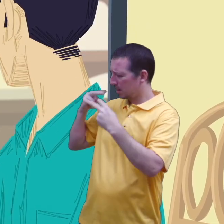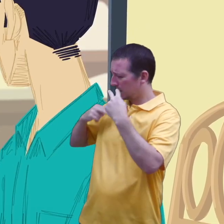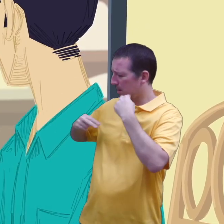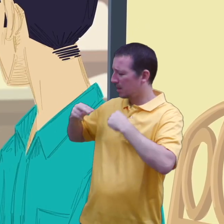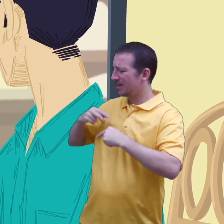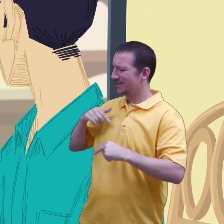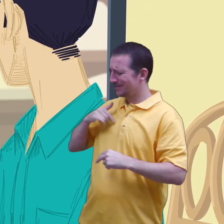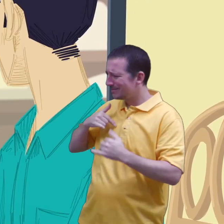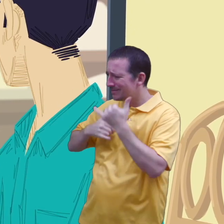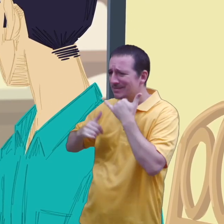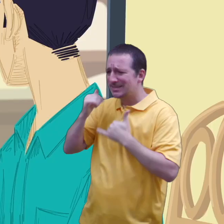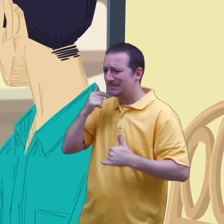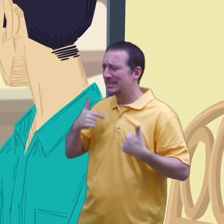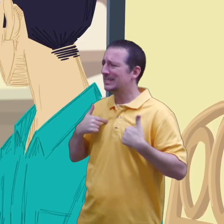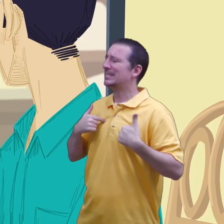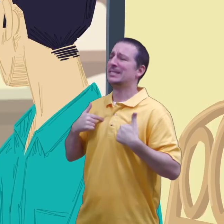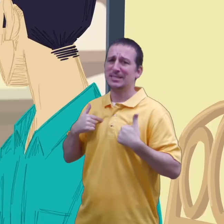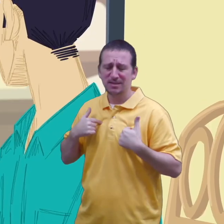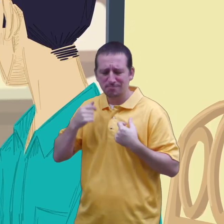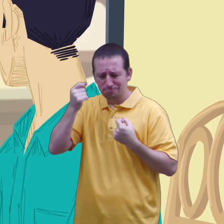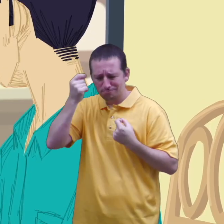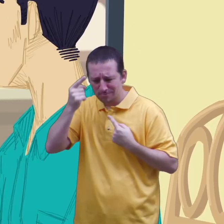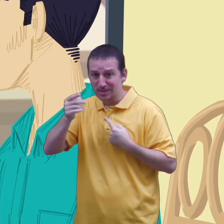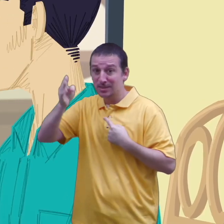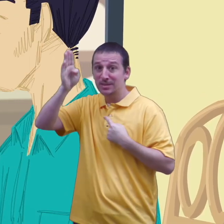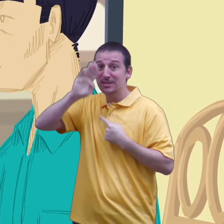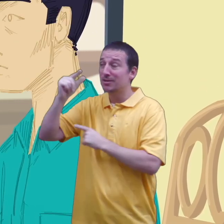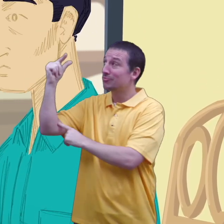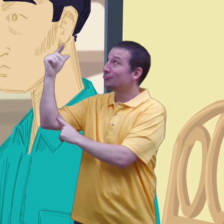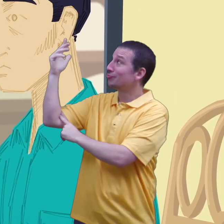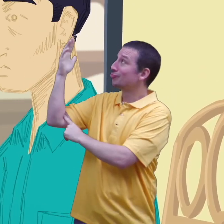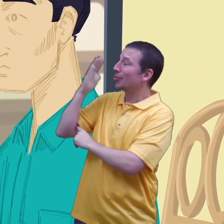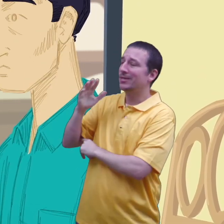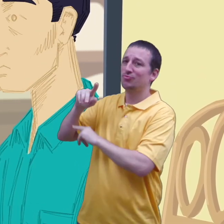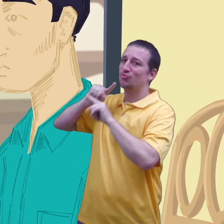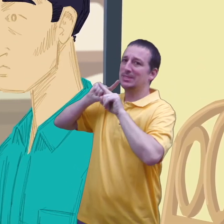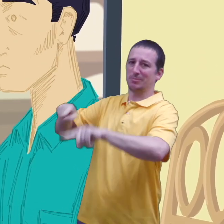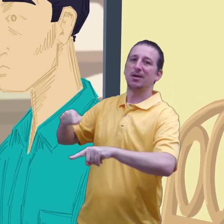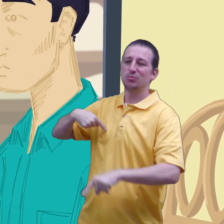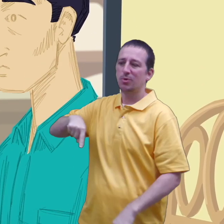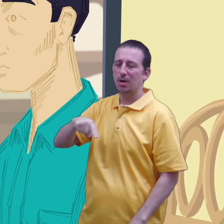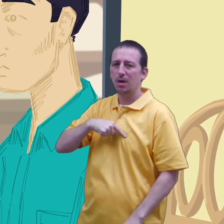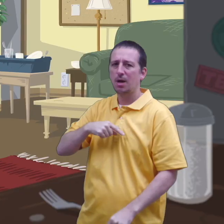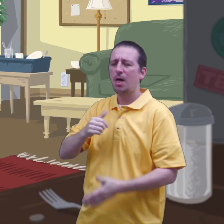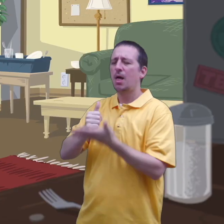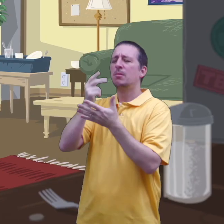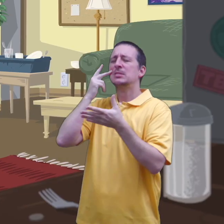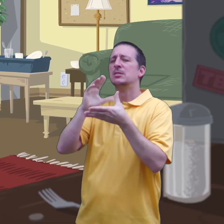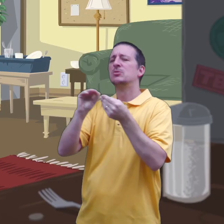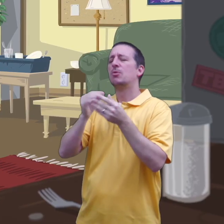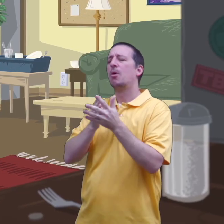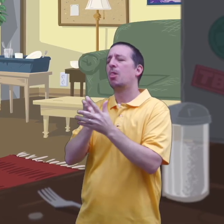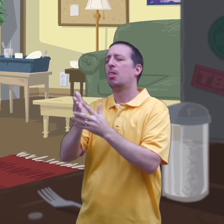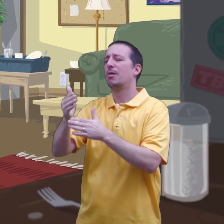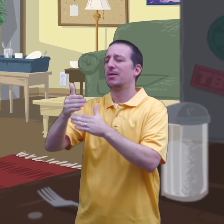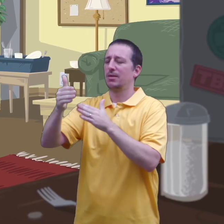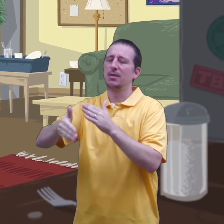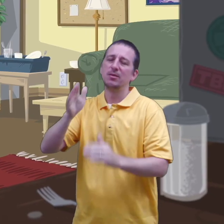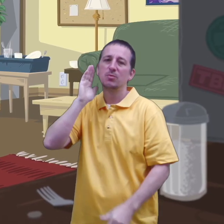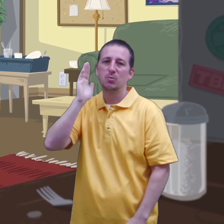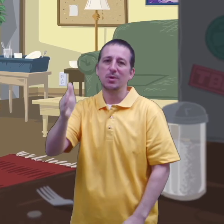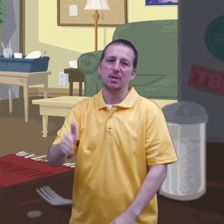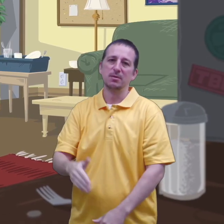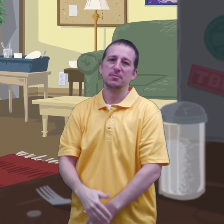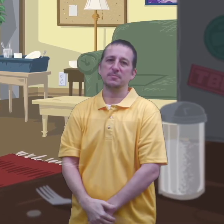will see this story through to the end.